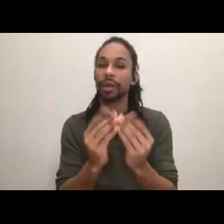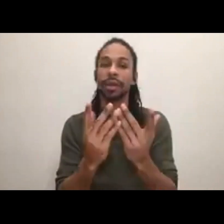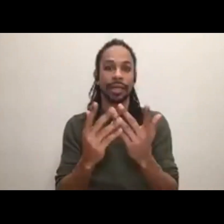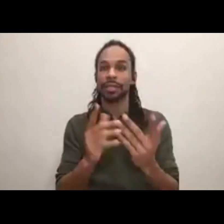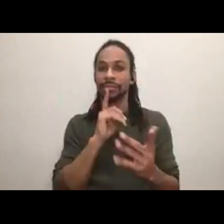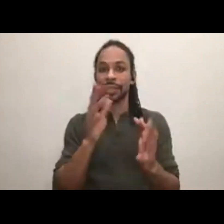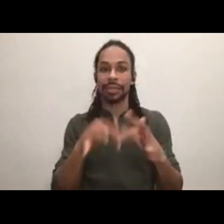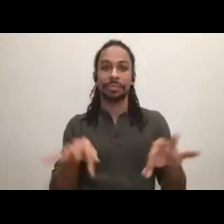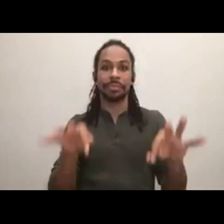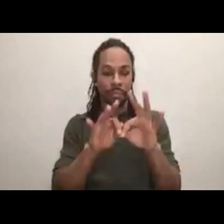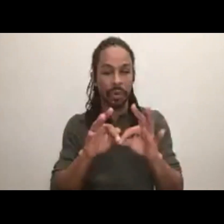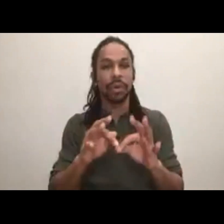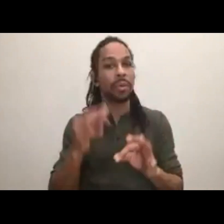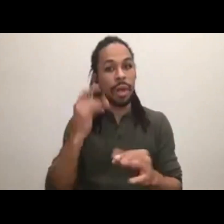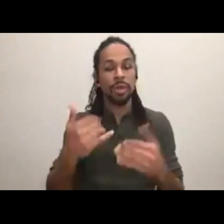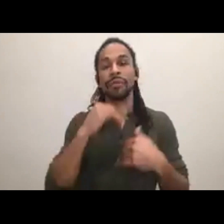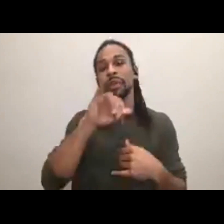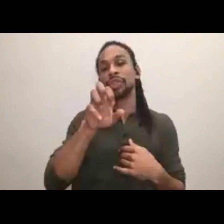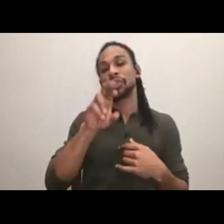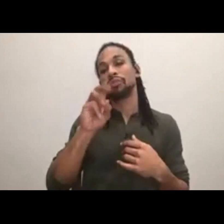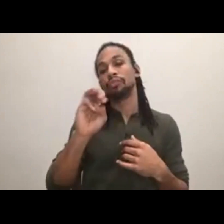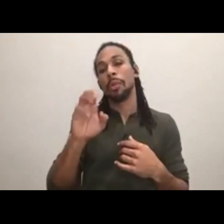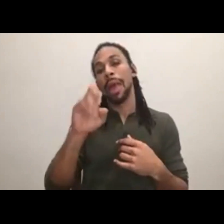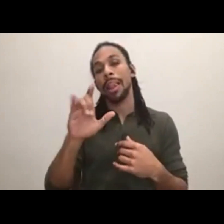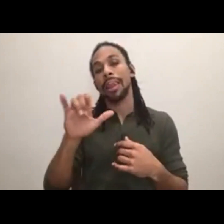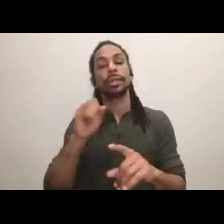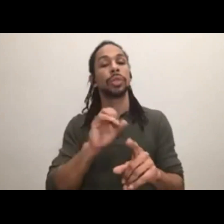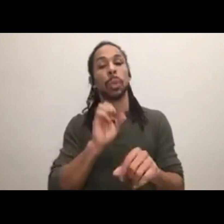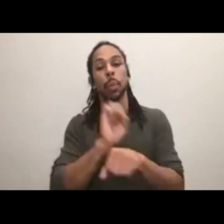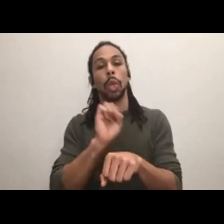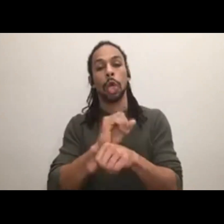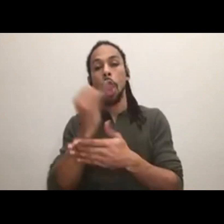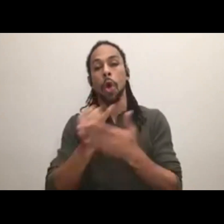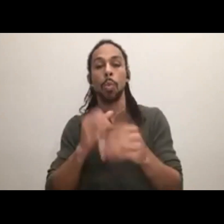by JJJJJerome Ellis! and first Yidan who you met is here to assist